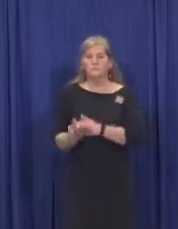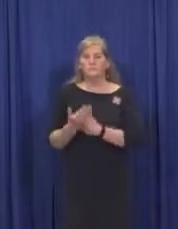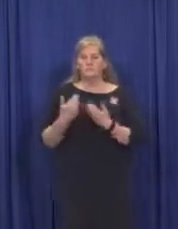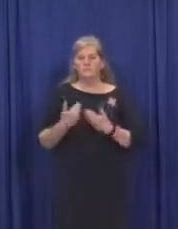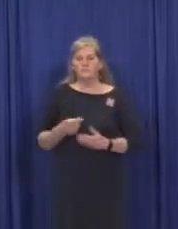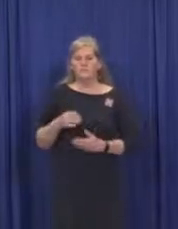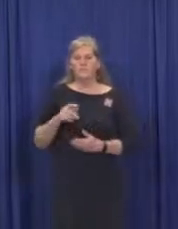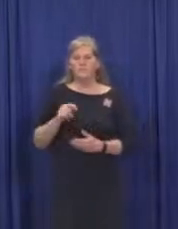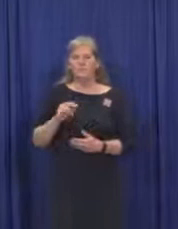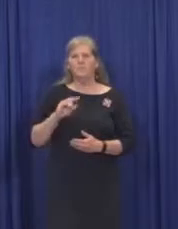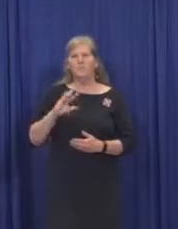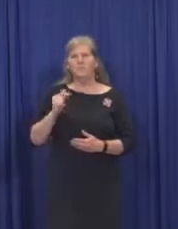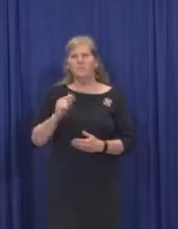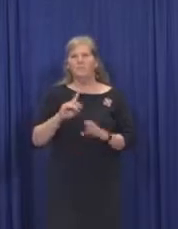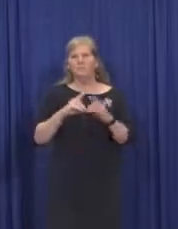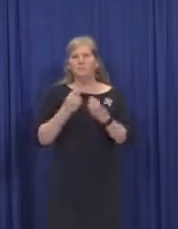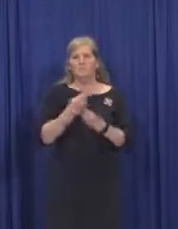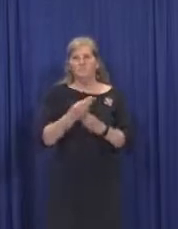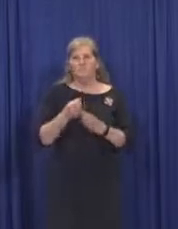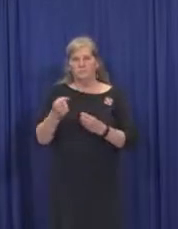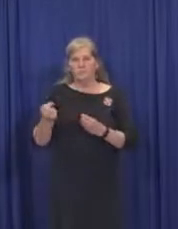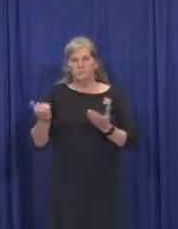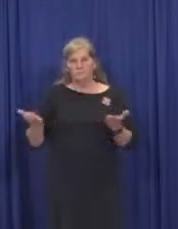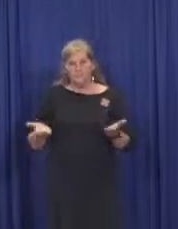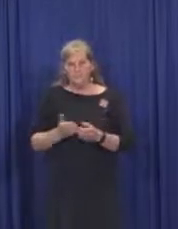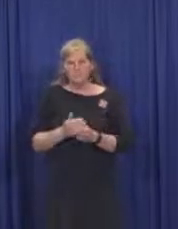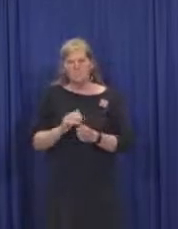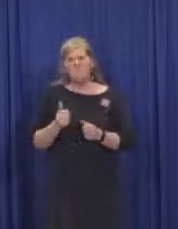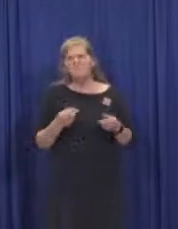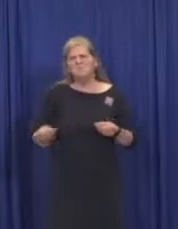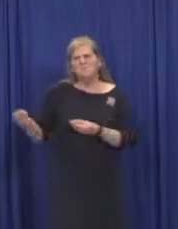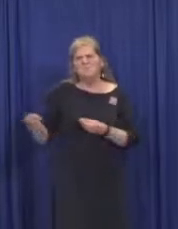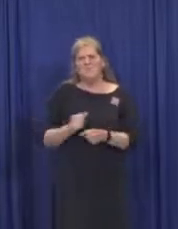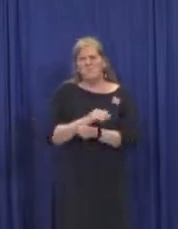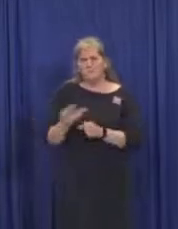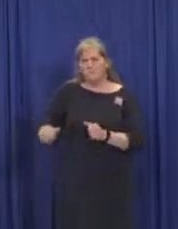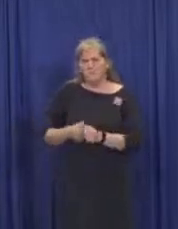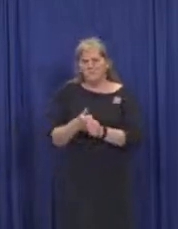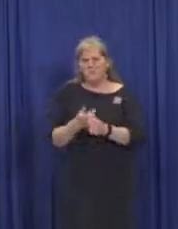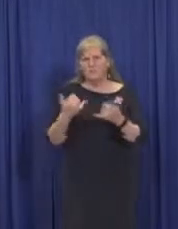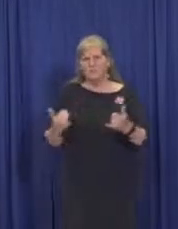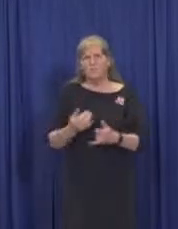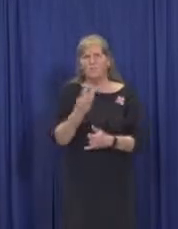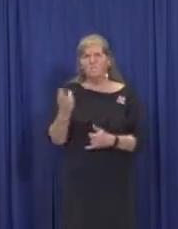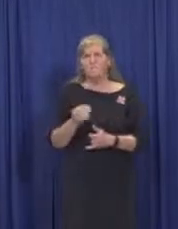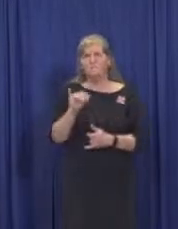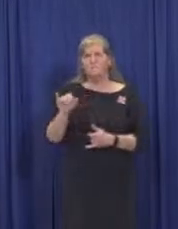Pat: I am Pat Living with the Department of Health and social services and your moderator for the COVID-19